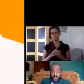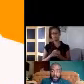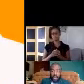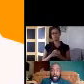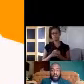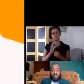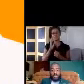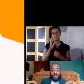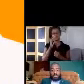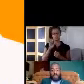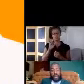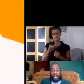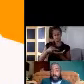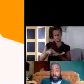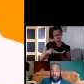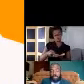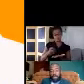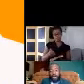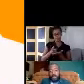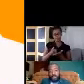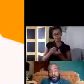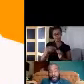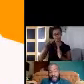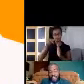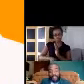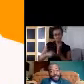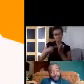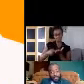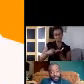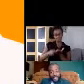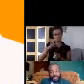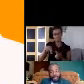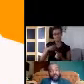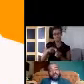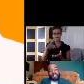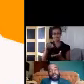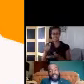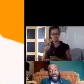However, there's about 81 people on this call and it's Zoom, so we won't be doing that.